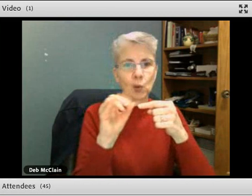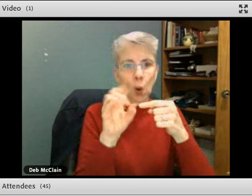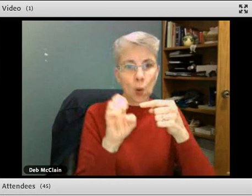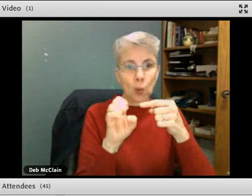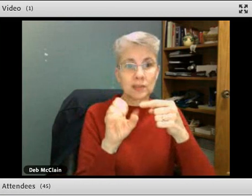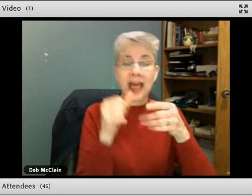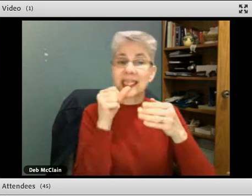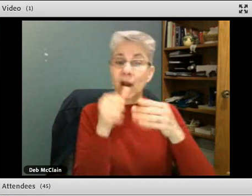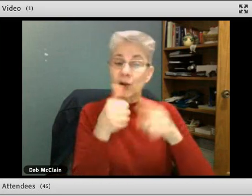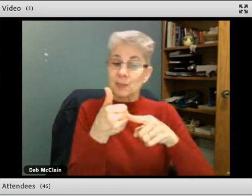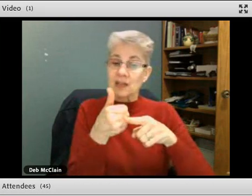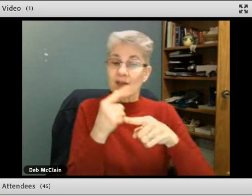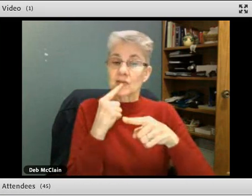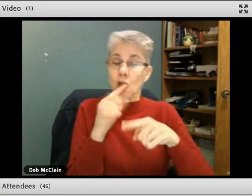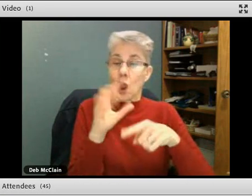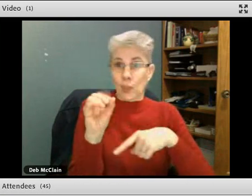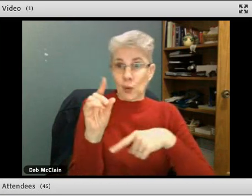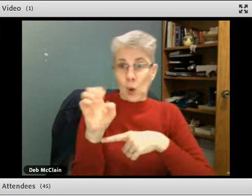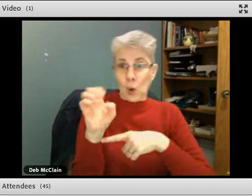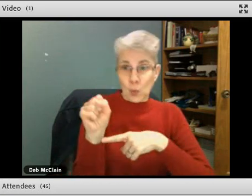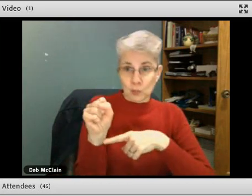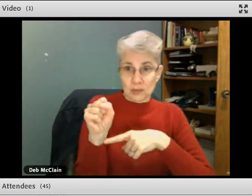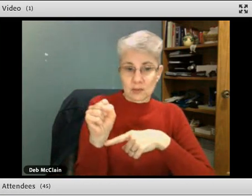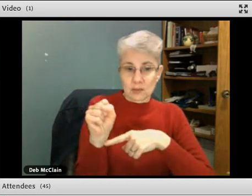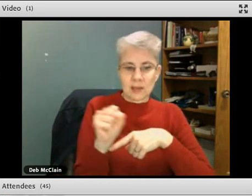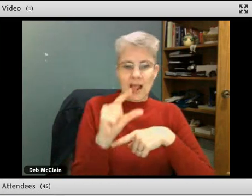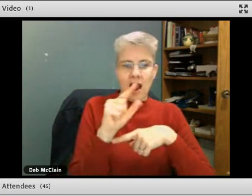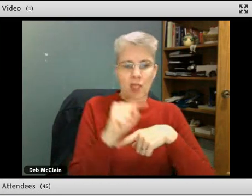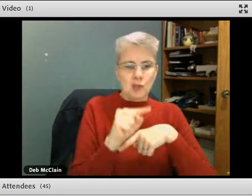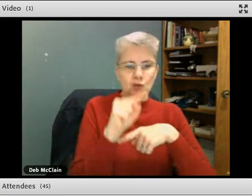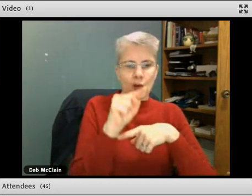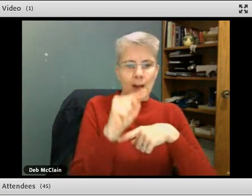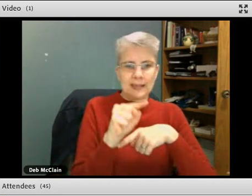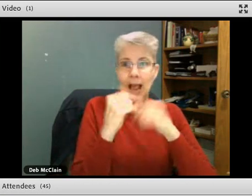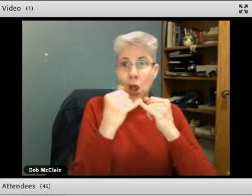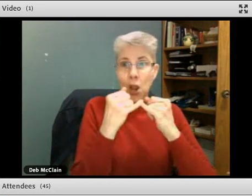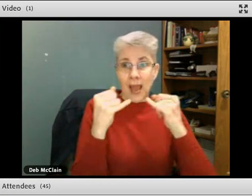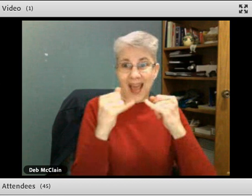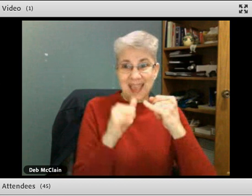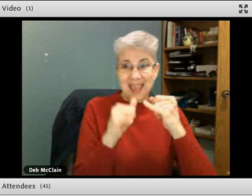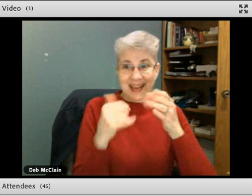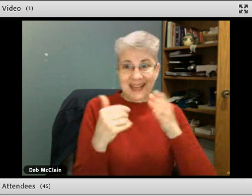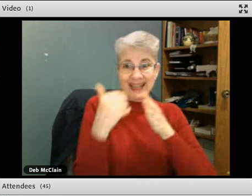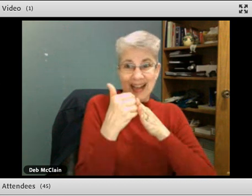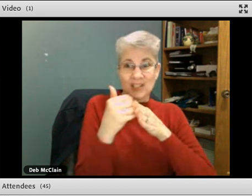and the little straight up-and-down line, the pipe characters, those are what are called delimiters,